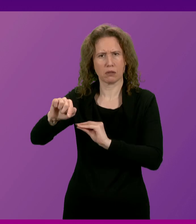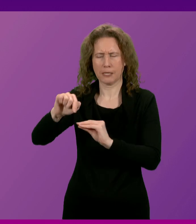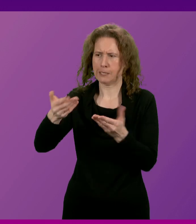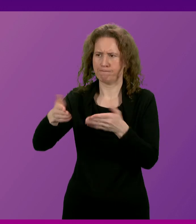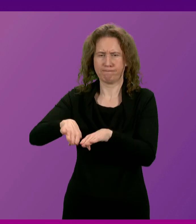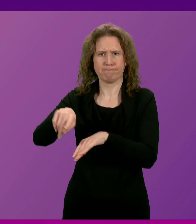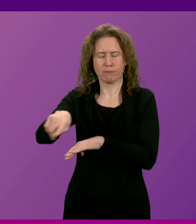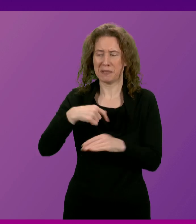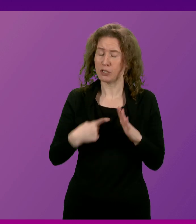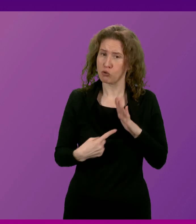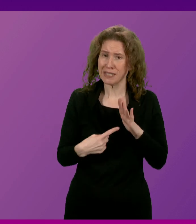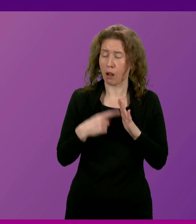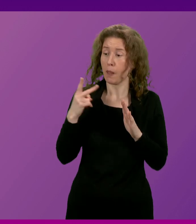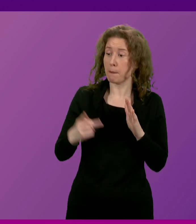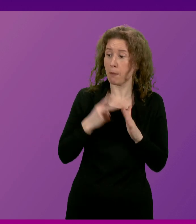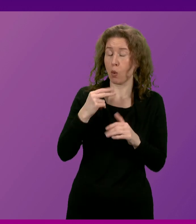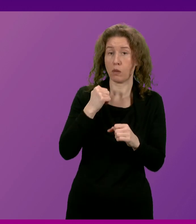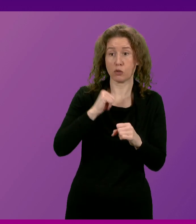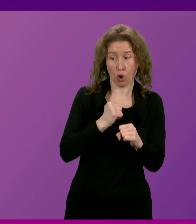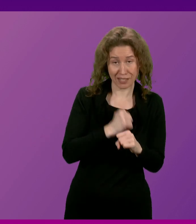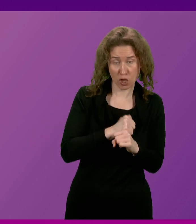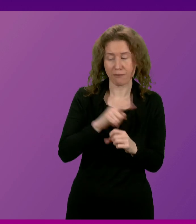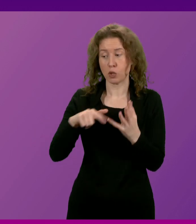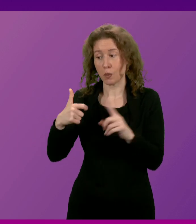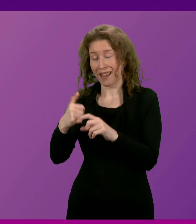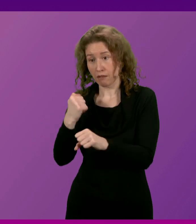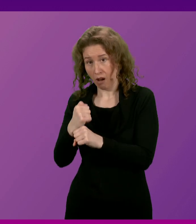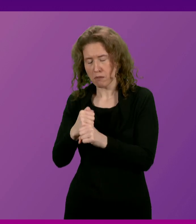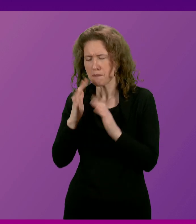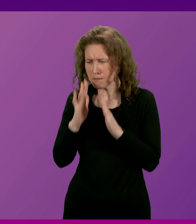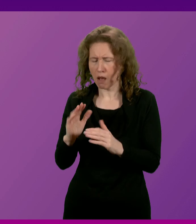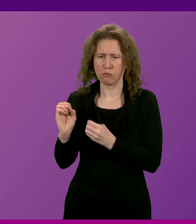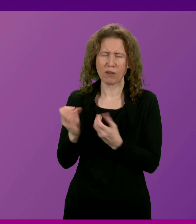the Scottish and UK Governments provide as much economic support as possible to